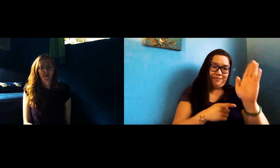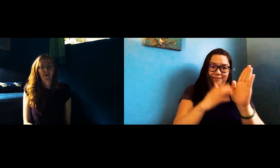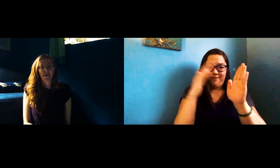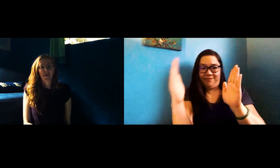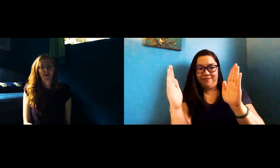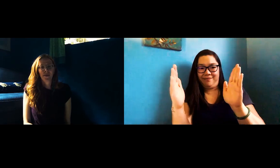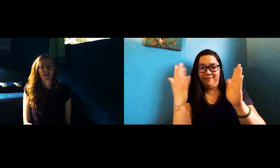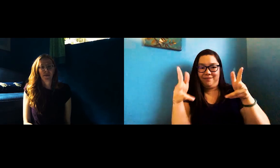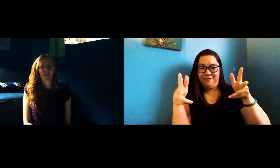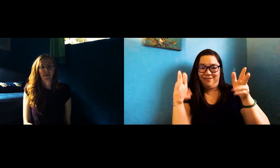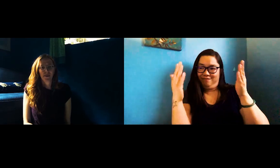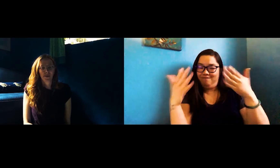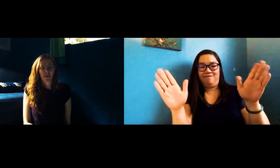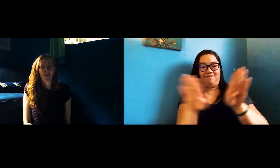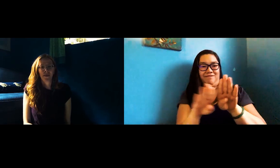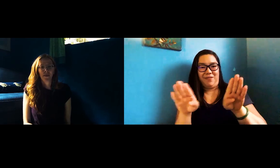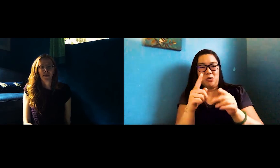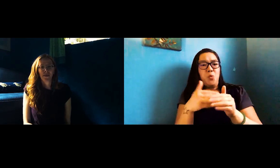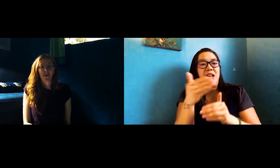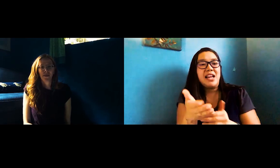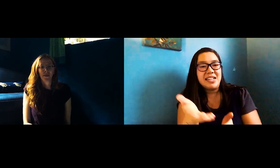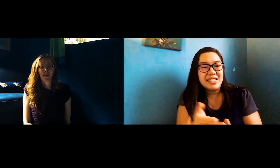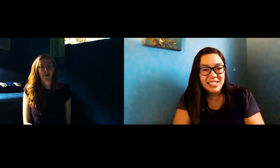agreed for it to be a one-year project starting and ending on May 15th, so what's next for you?